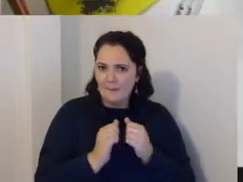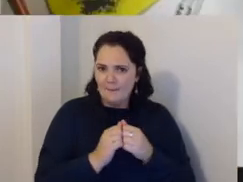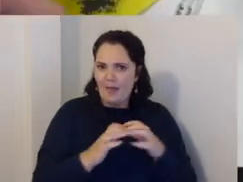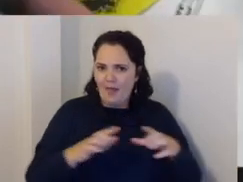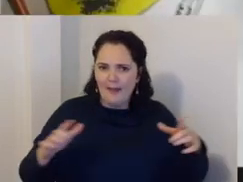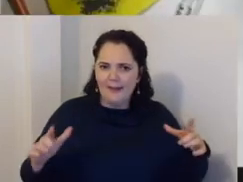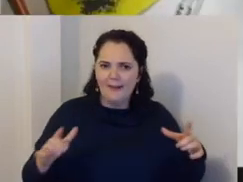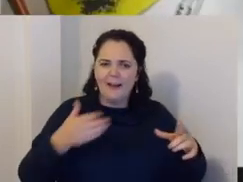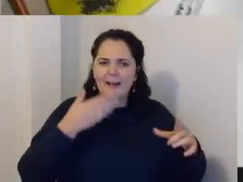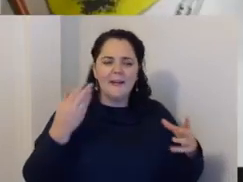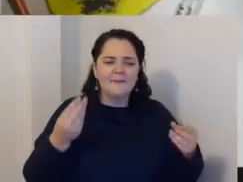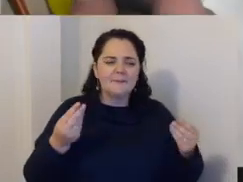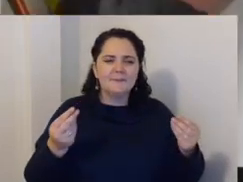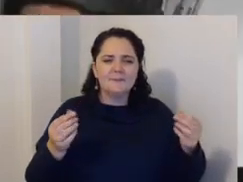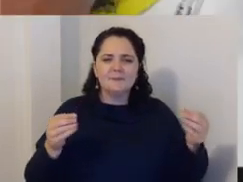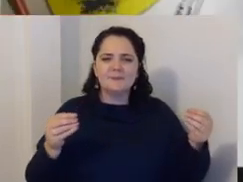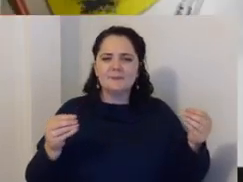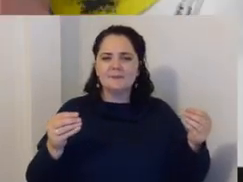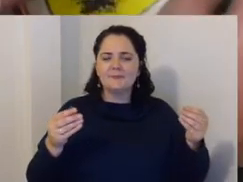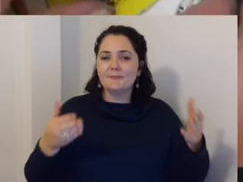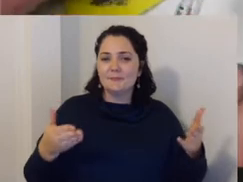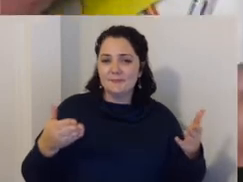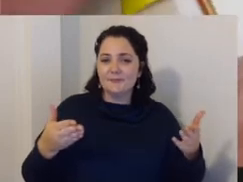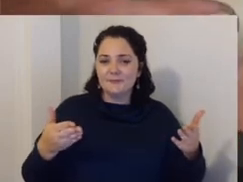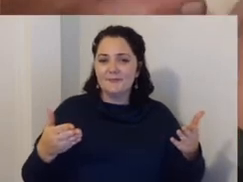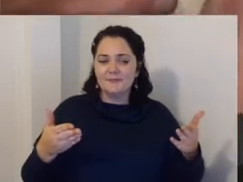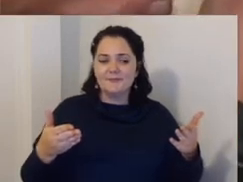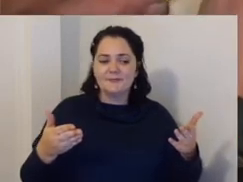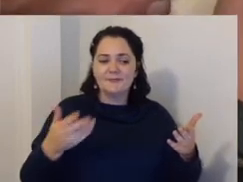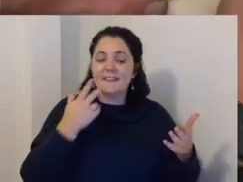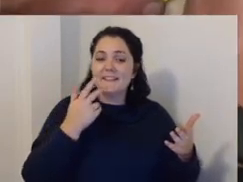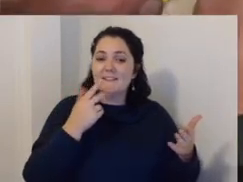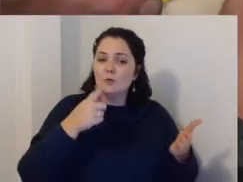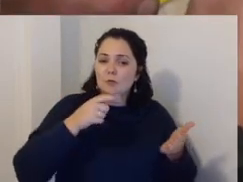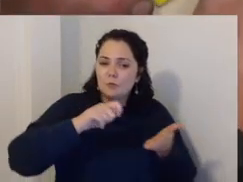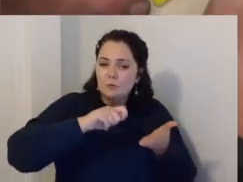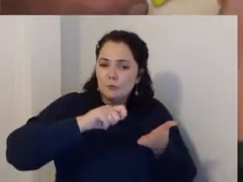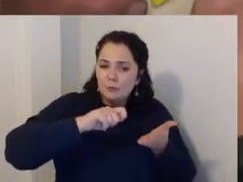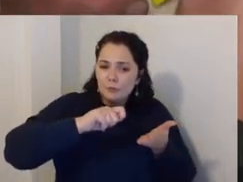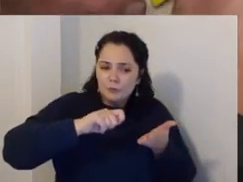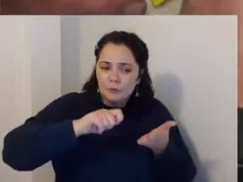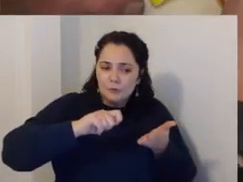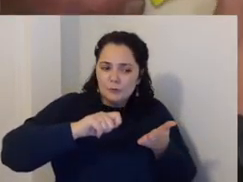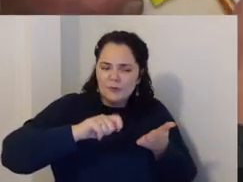material presence to it that it won't have if you're doing a traditional kind of uh scrubbing